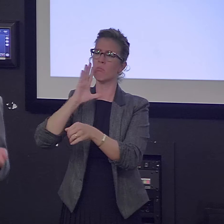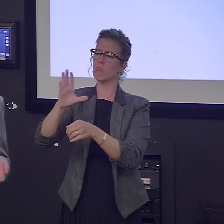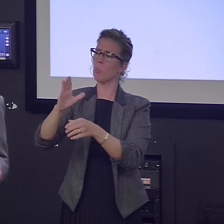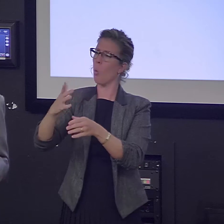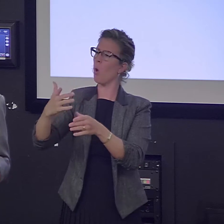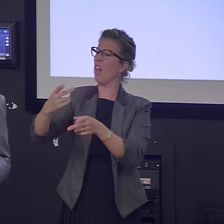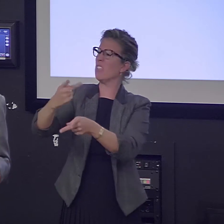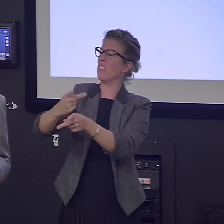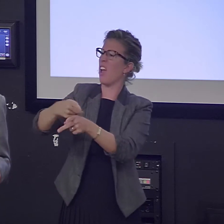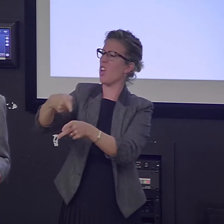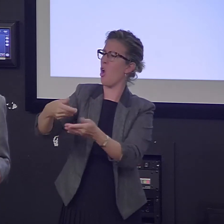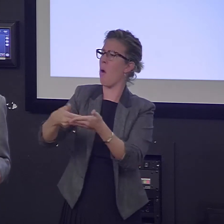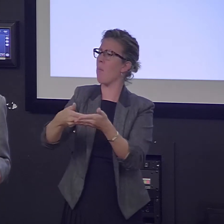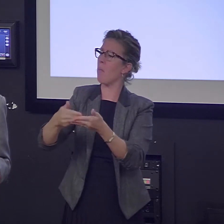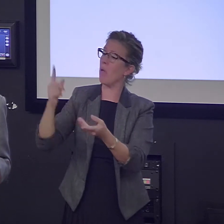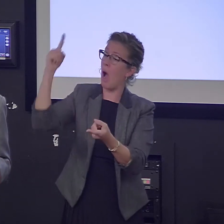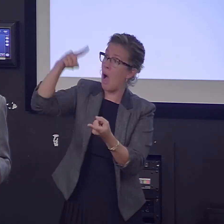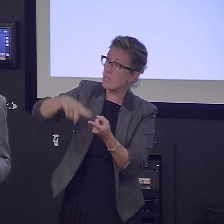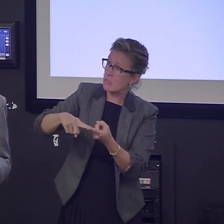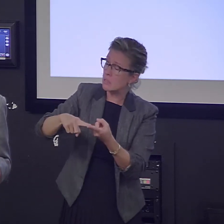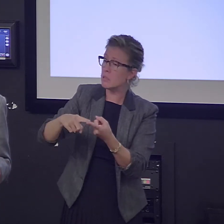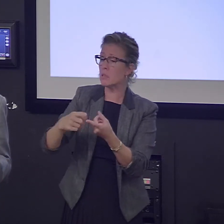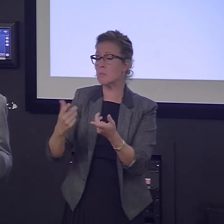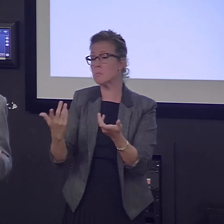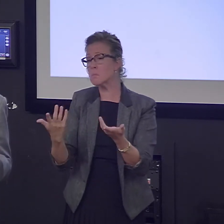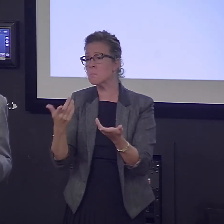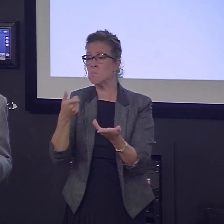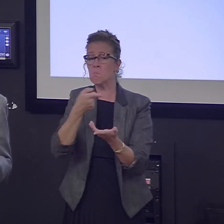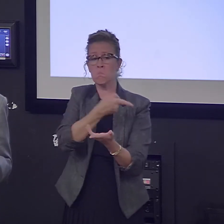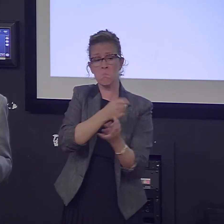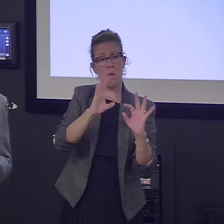they were economically able to bring the child back.